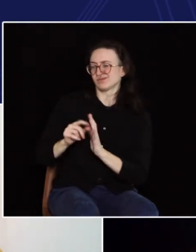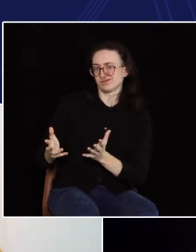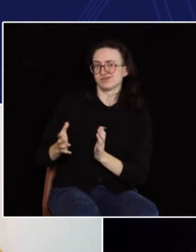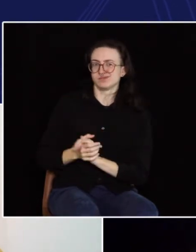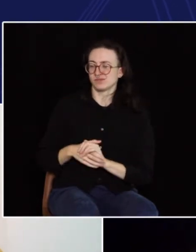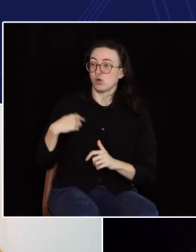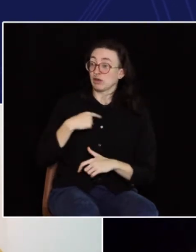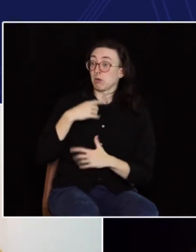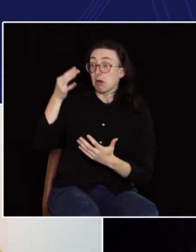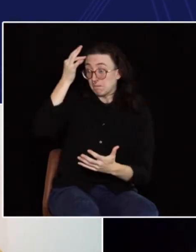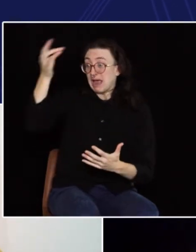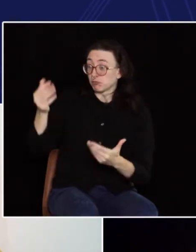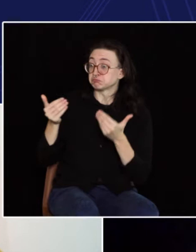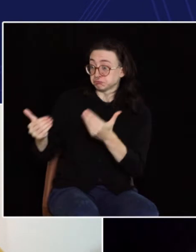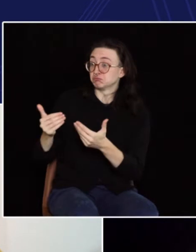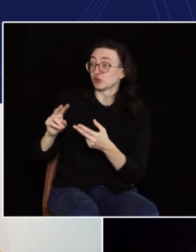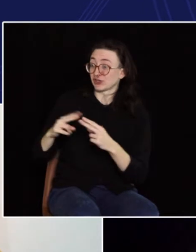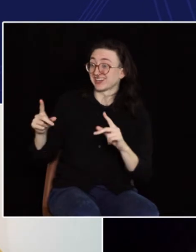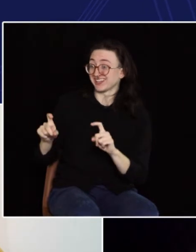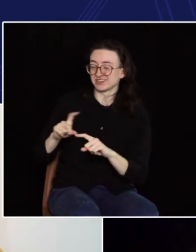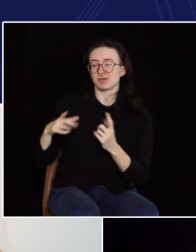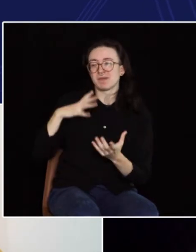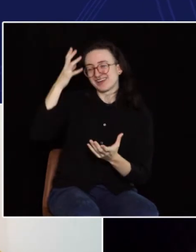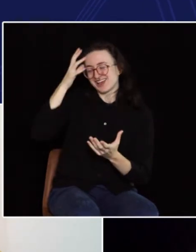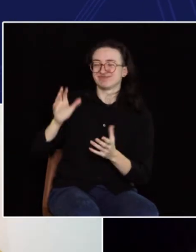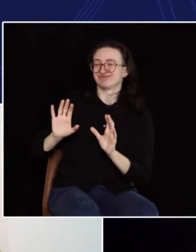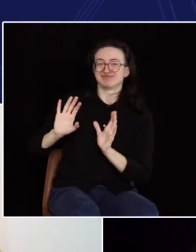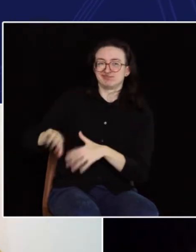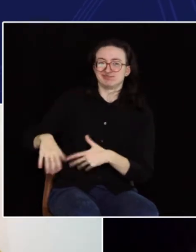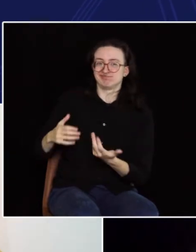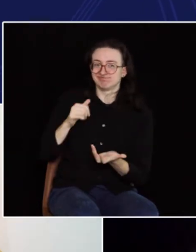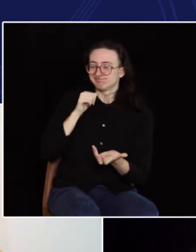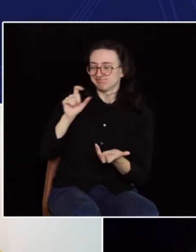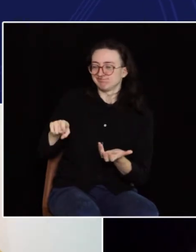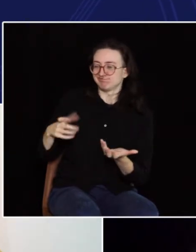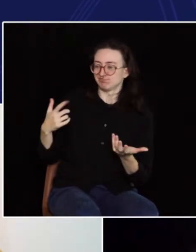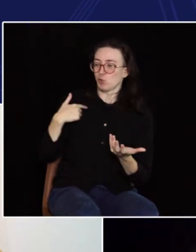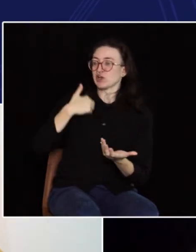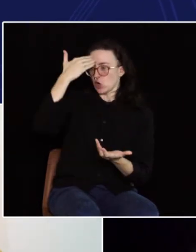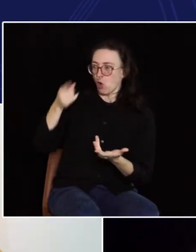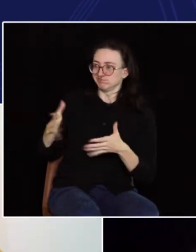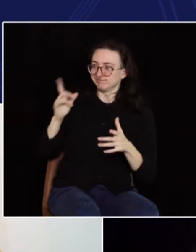We were actually about -- I think we were about to do genetic testing, but my dad was like -- he said no tests; we know he has hearing loss.